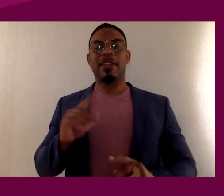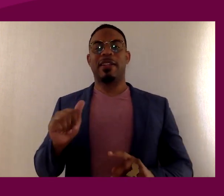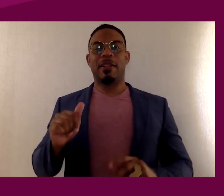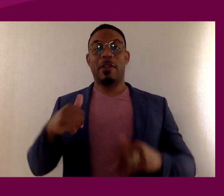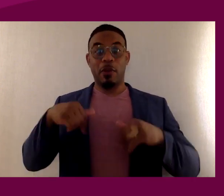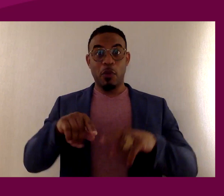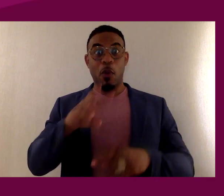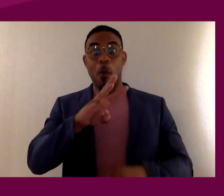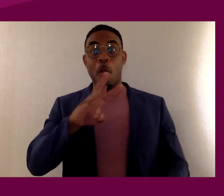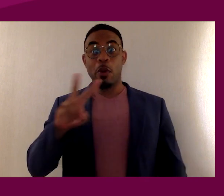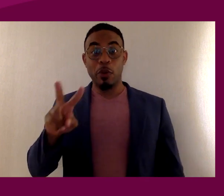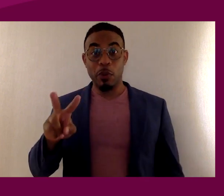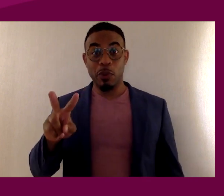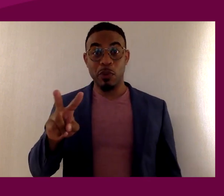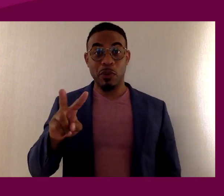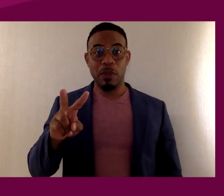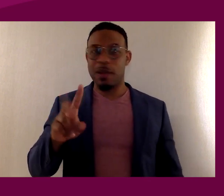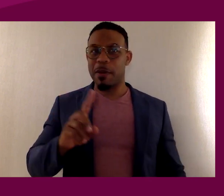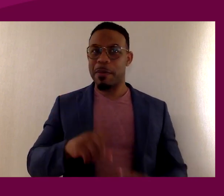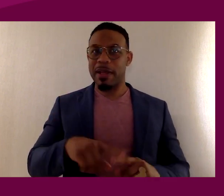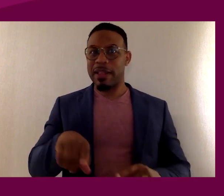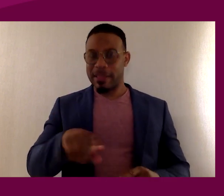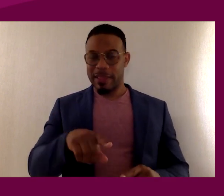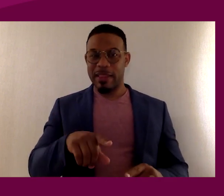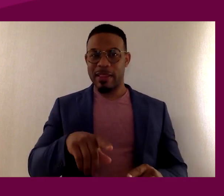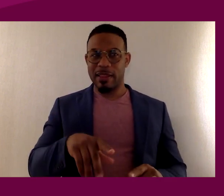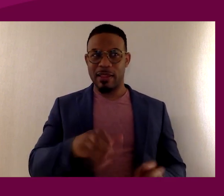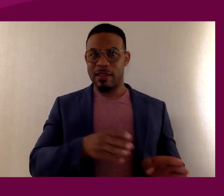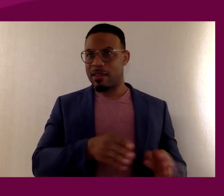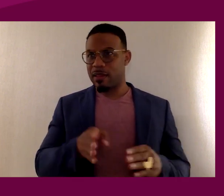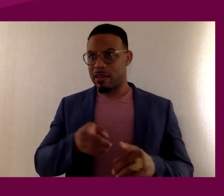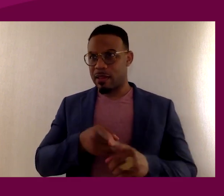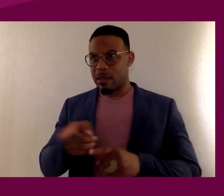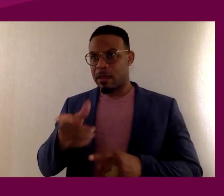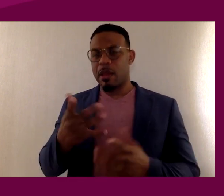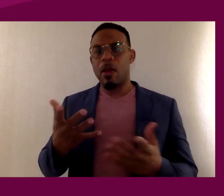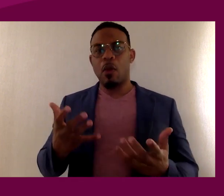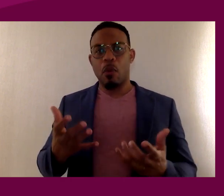they created an organization for the physically disabled during World War II. But they took a